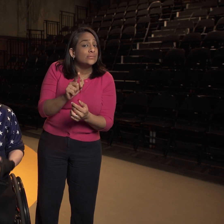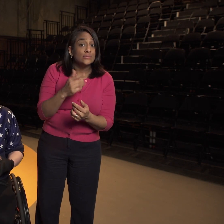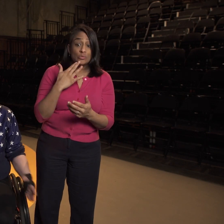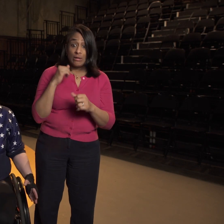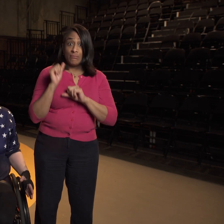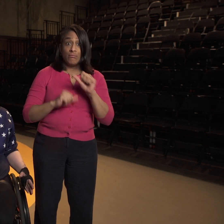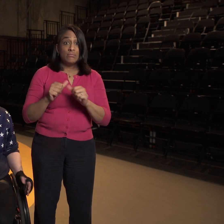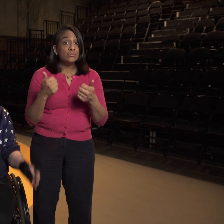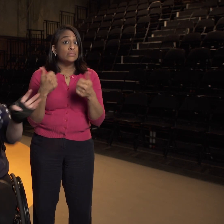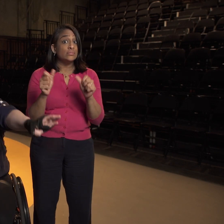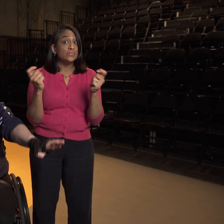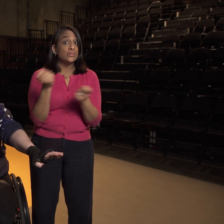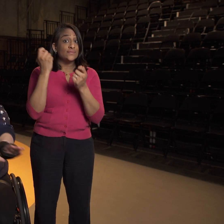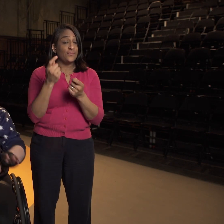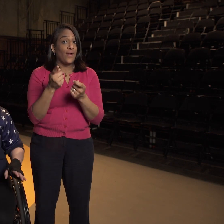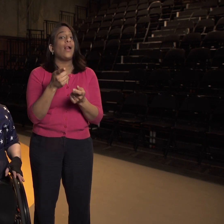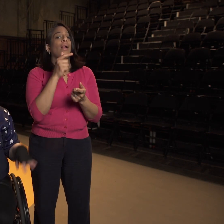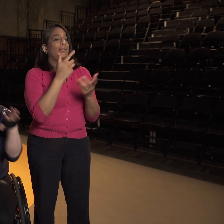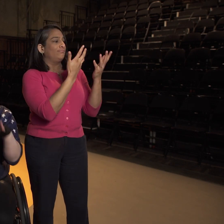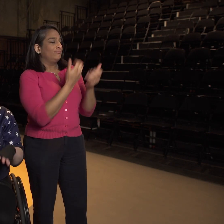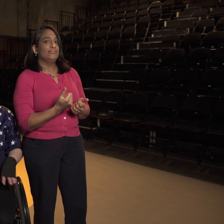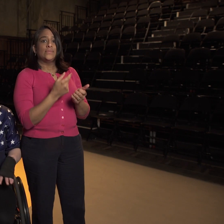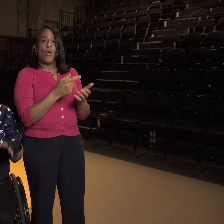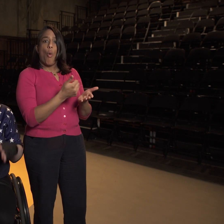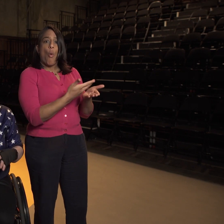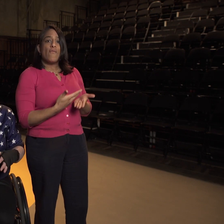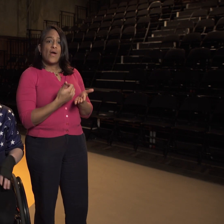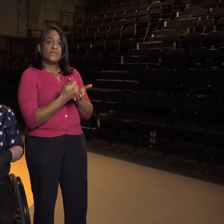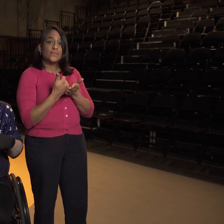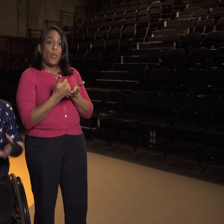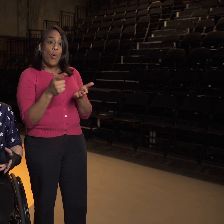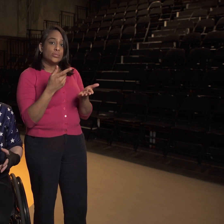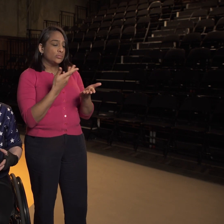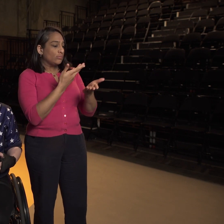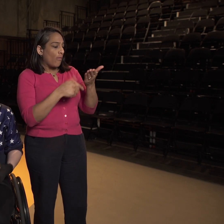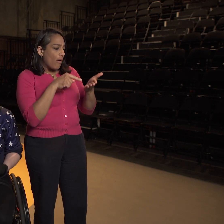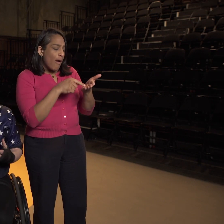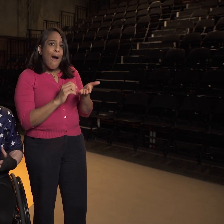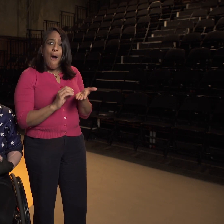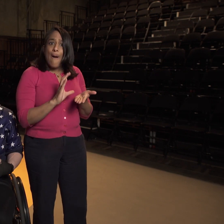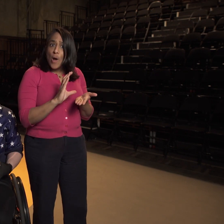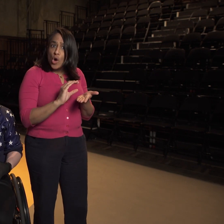you will receive an offer of support. ta-dah, biscuit, biscuit You will then be told how much you'll get,